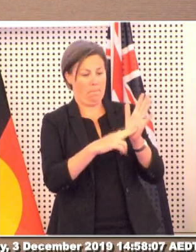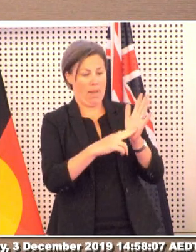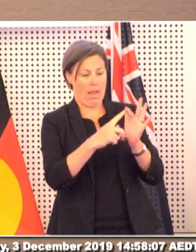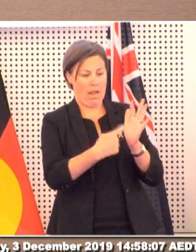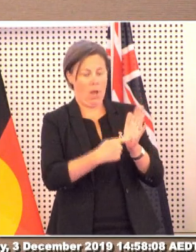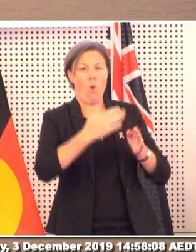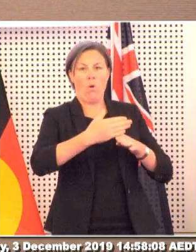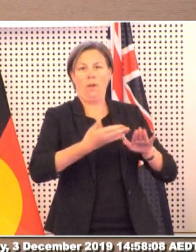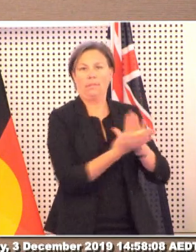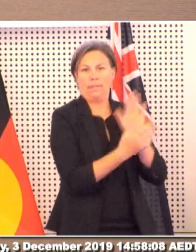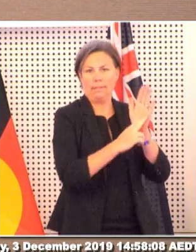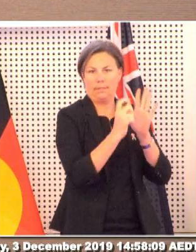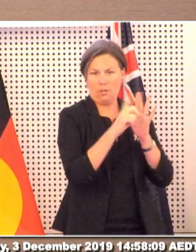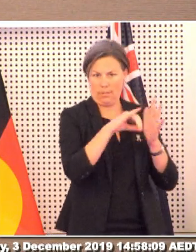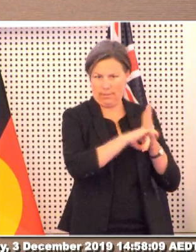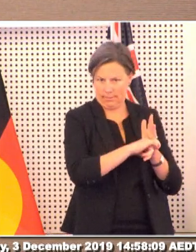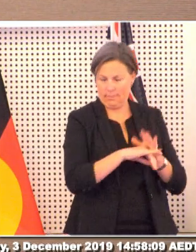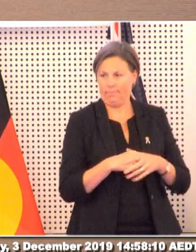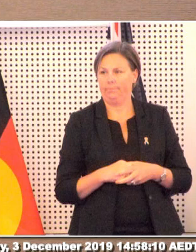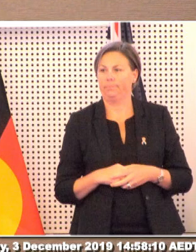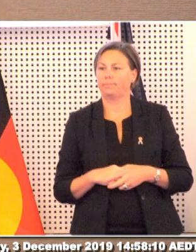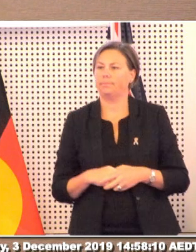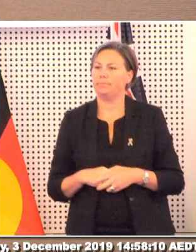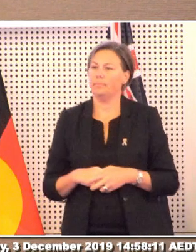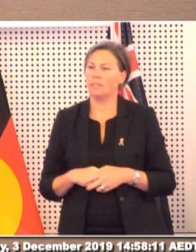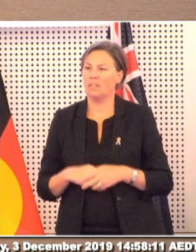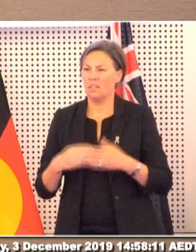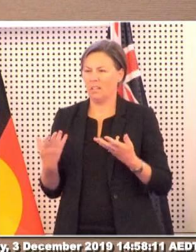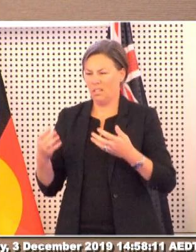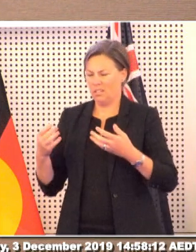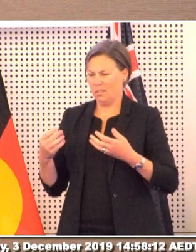And so would they not see a problem in developing exactly the